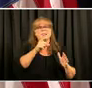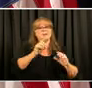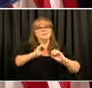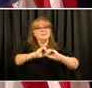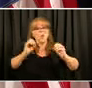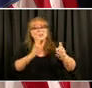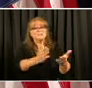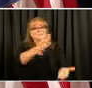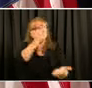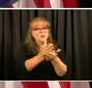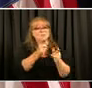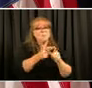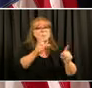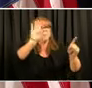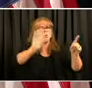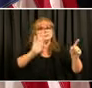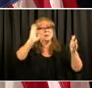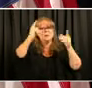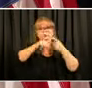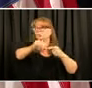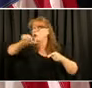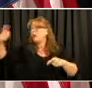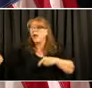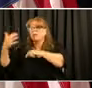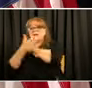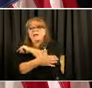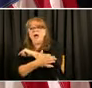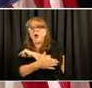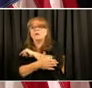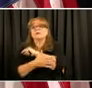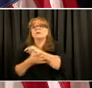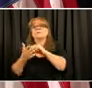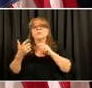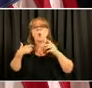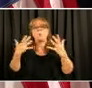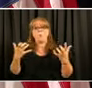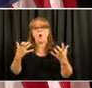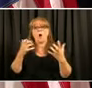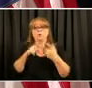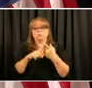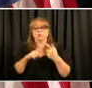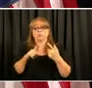places with fewer restrictions so what is the plan to try to prevent